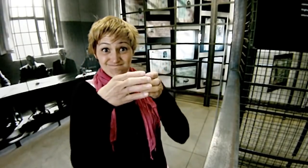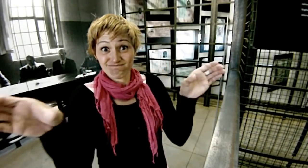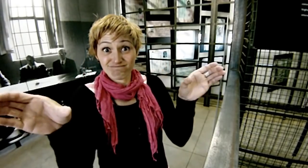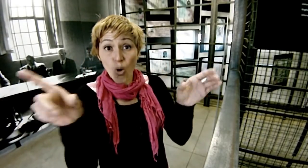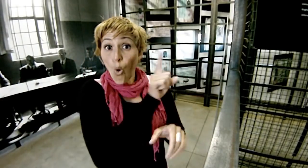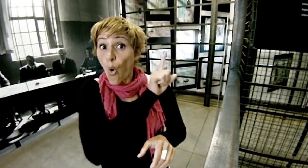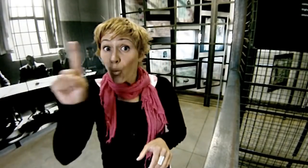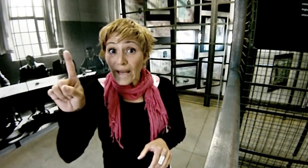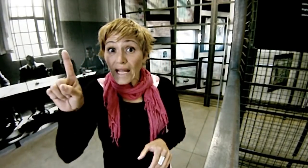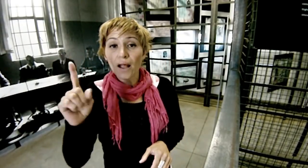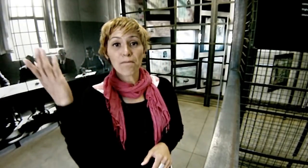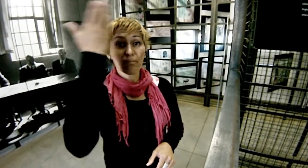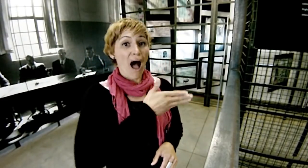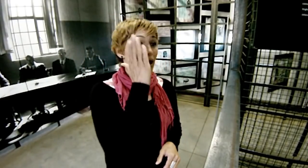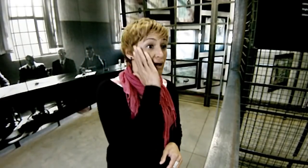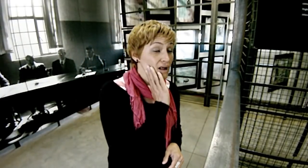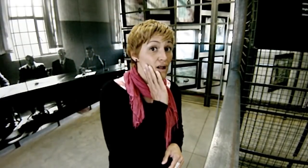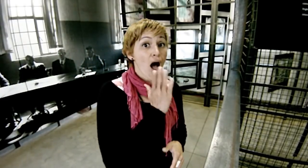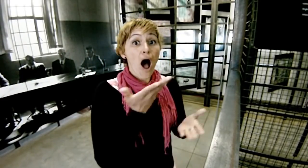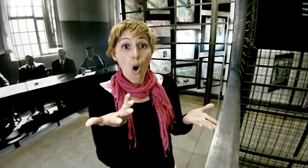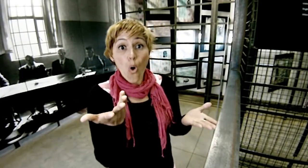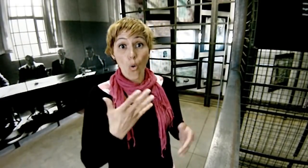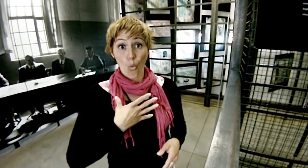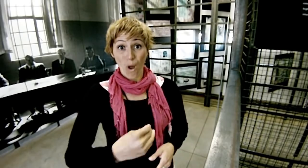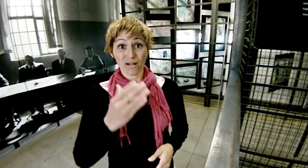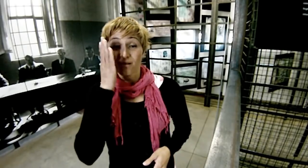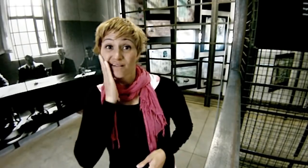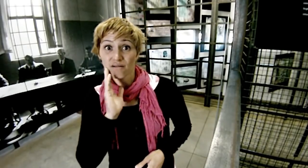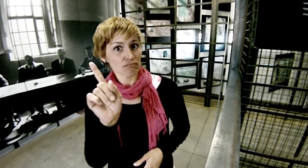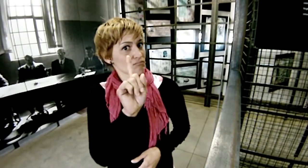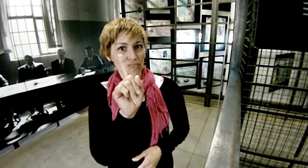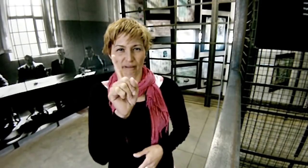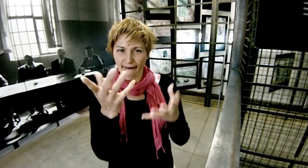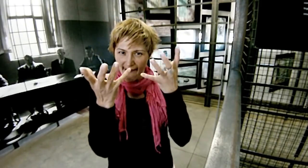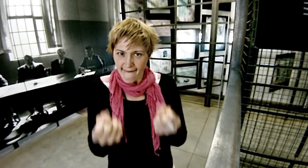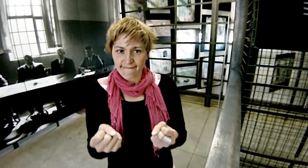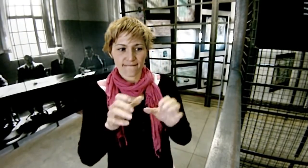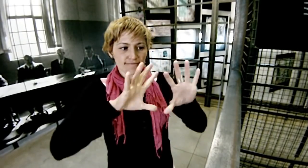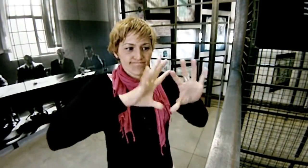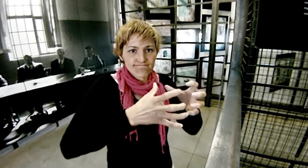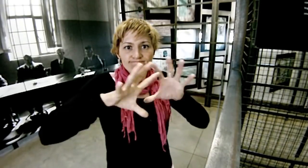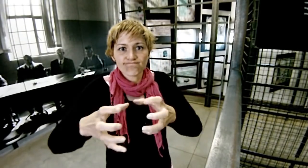Apartheid is not only for the blacks or the whites.